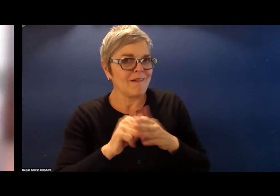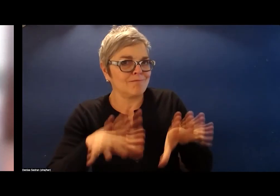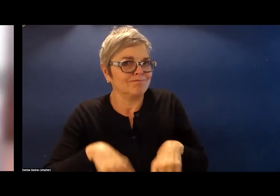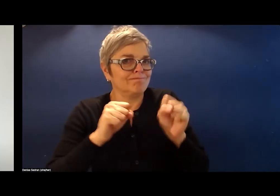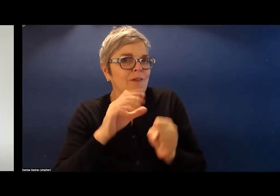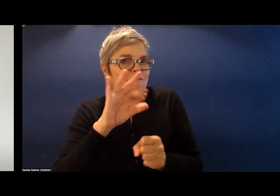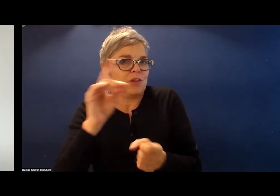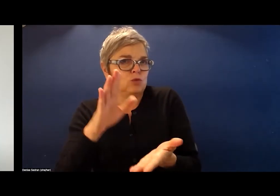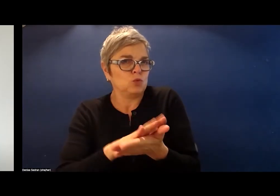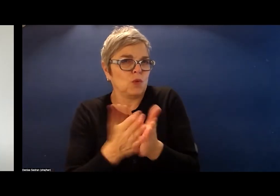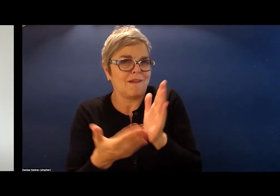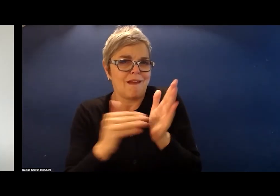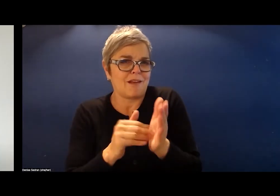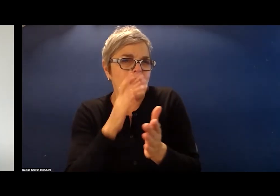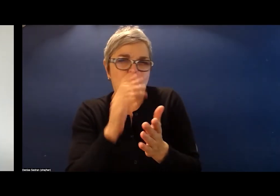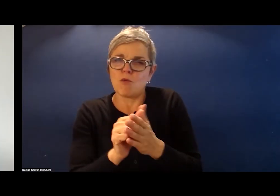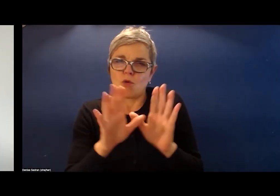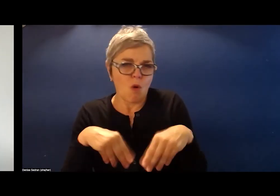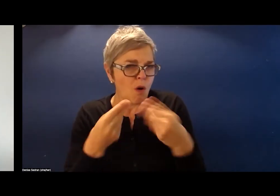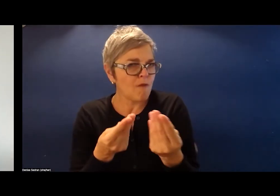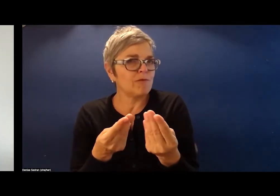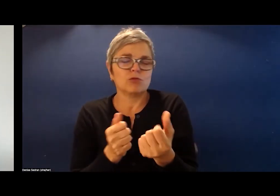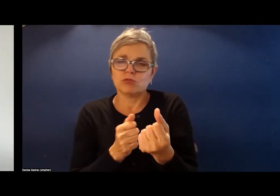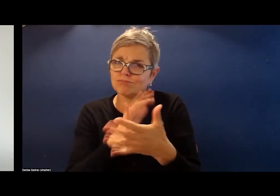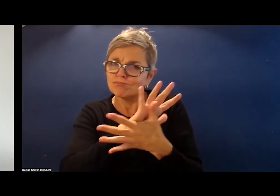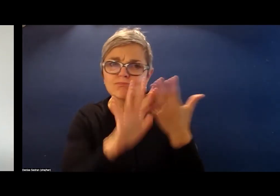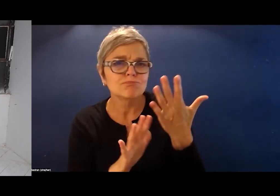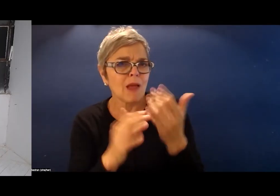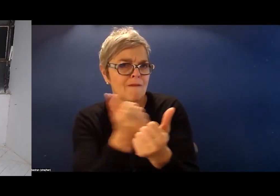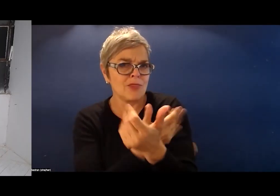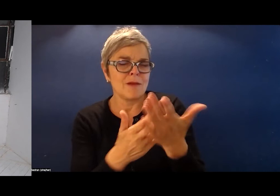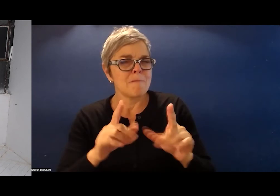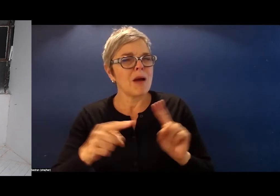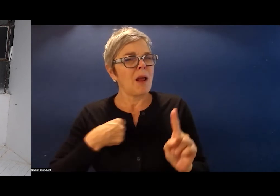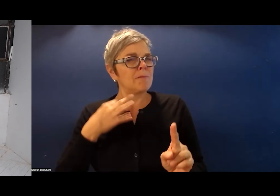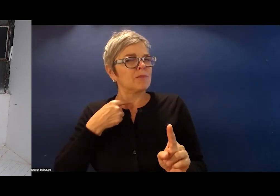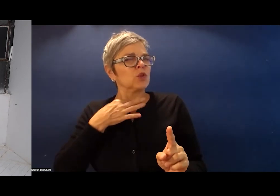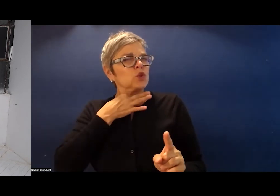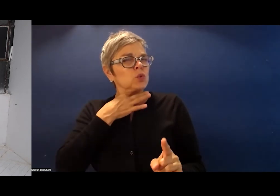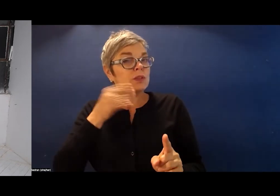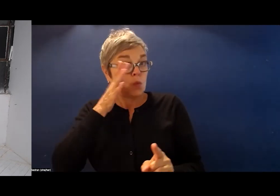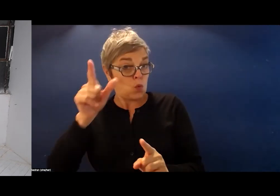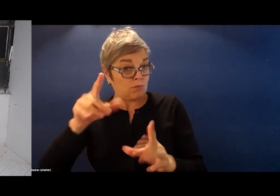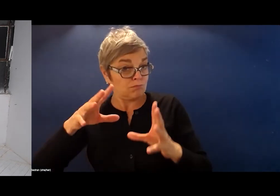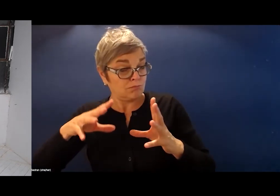Chase: Yeah, absolutely, and I think it would not. I think that the ways in which that information and that work... that's one of the reasons